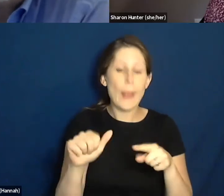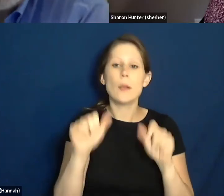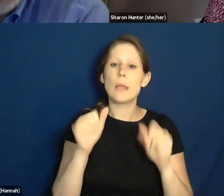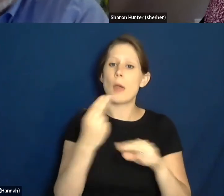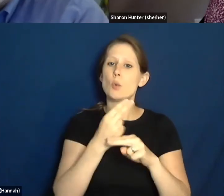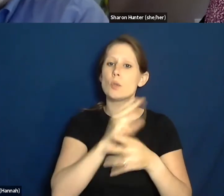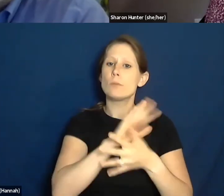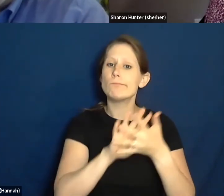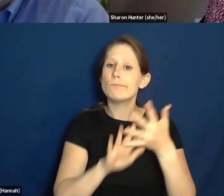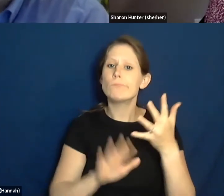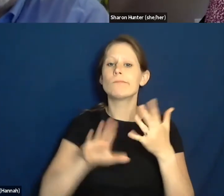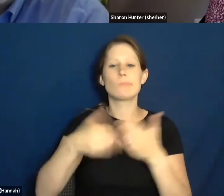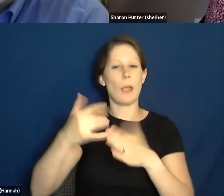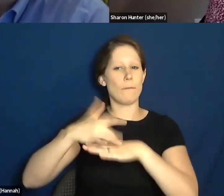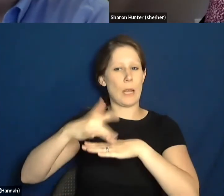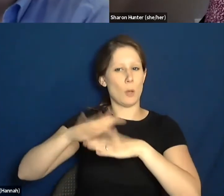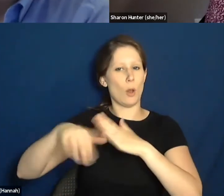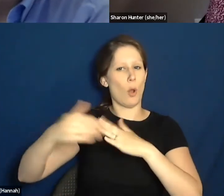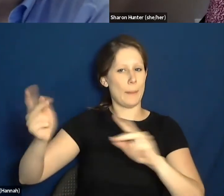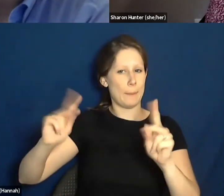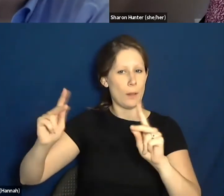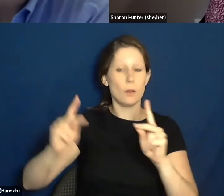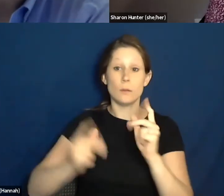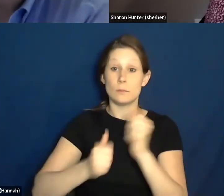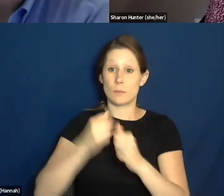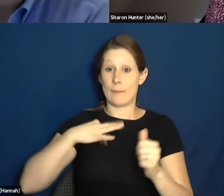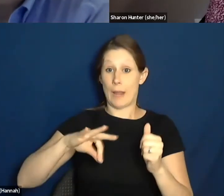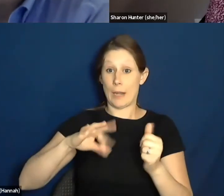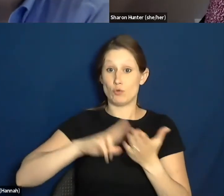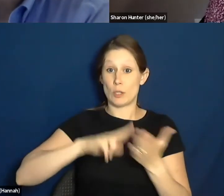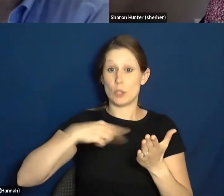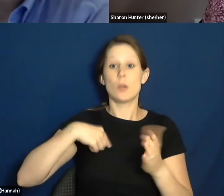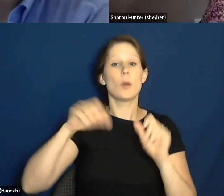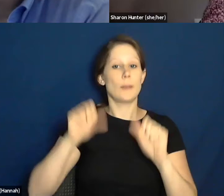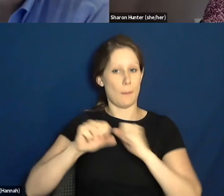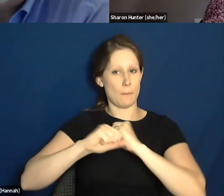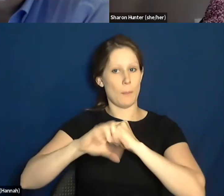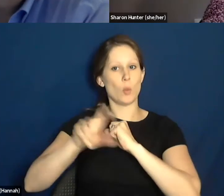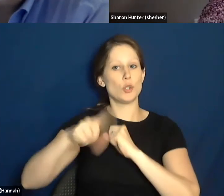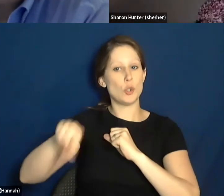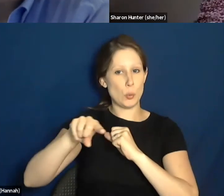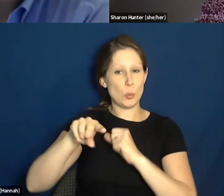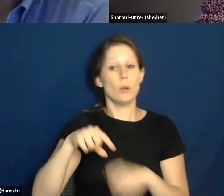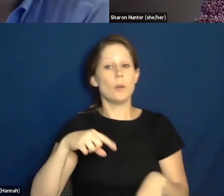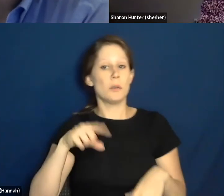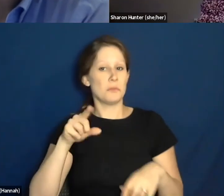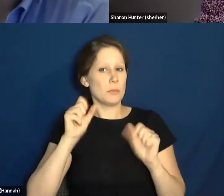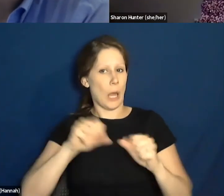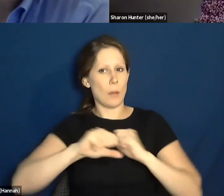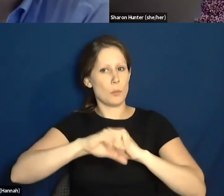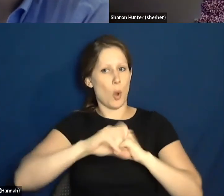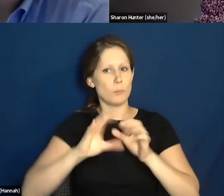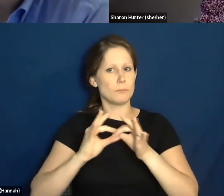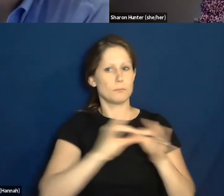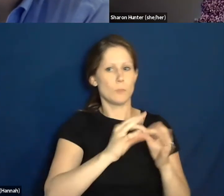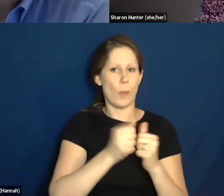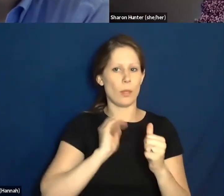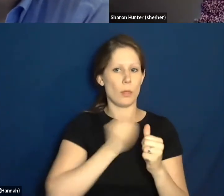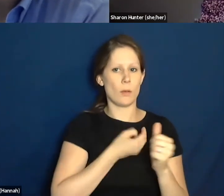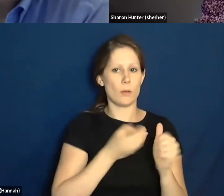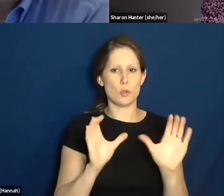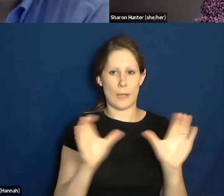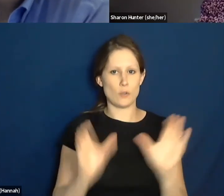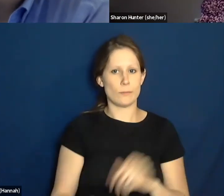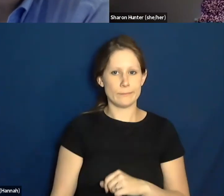to everybody. The advantage of registering is that we can promote you. That's kind of